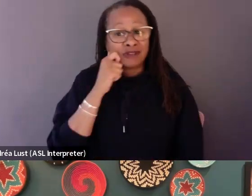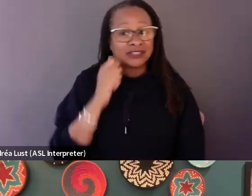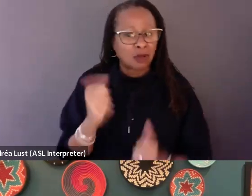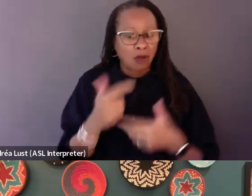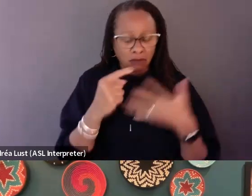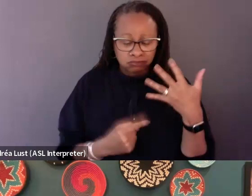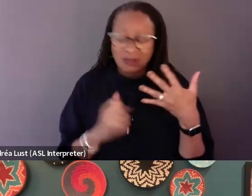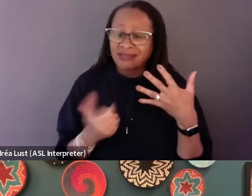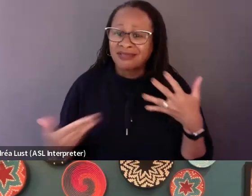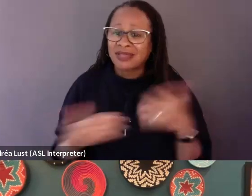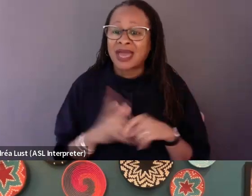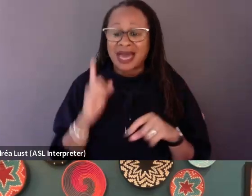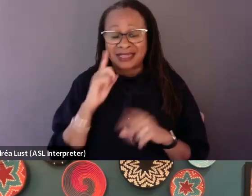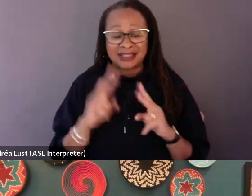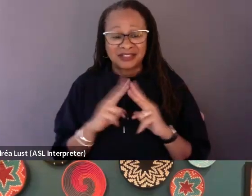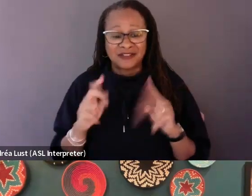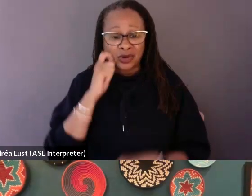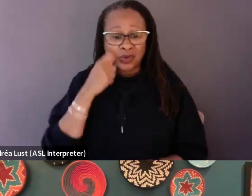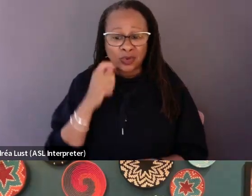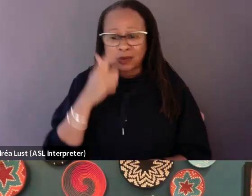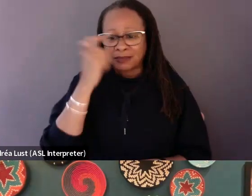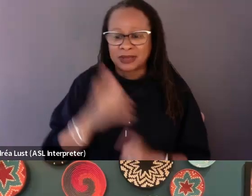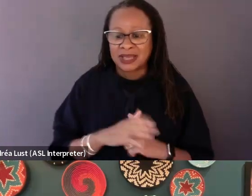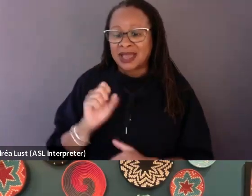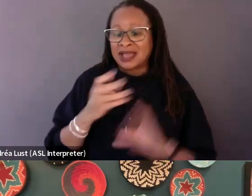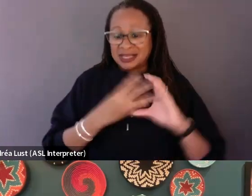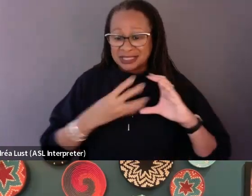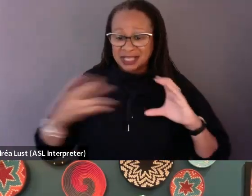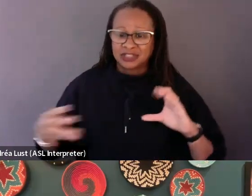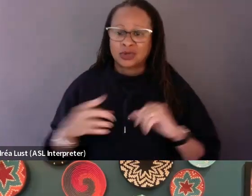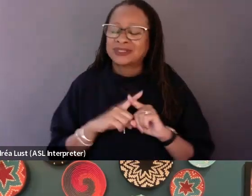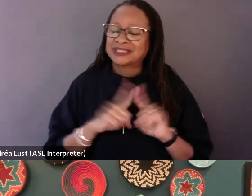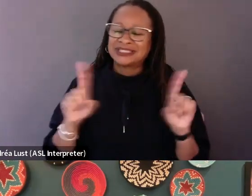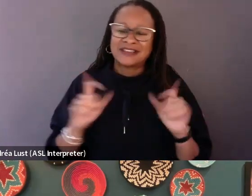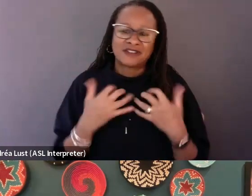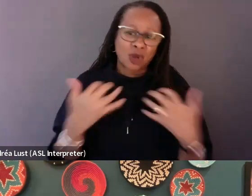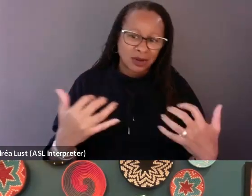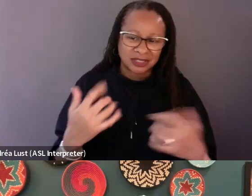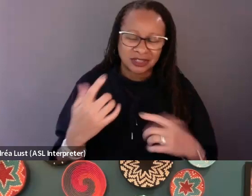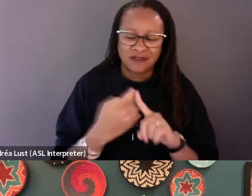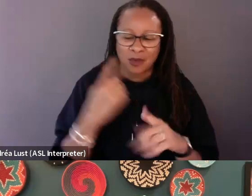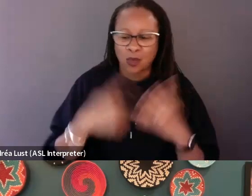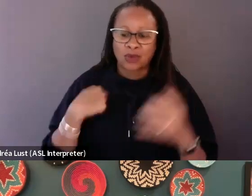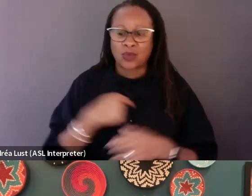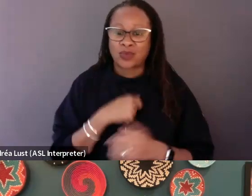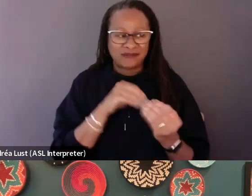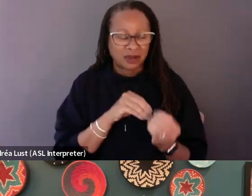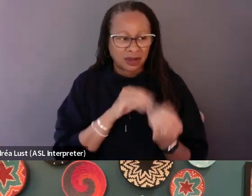And I think it's very cool, because Sundance was a completely different audience from what we've encountered in our lives.